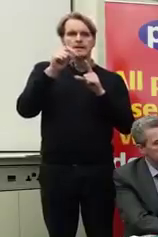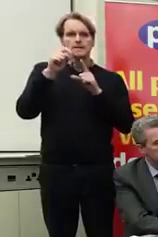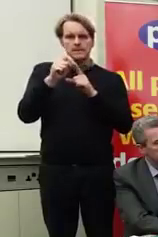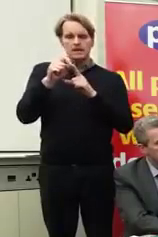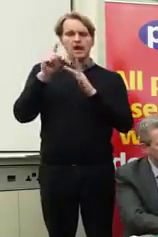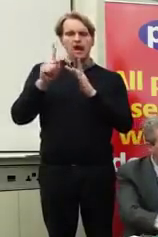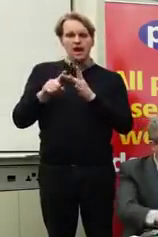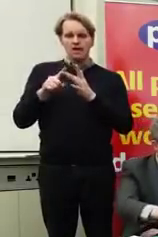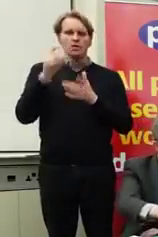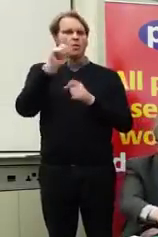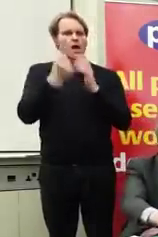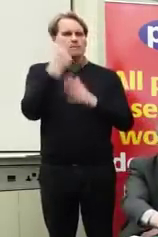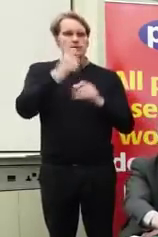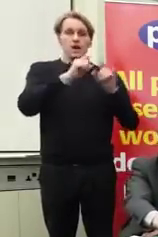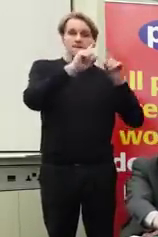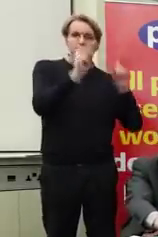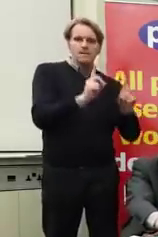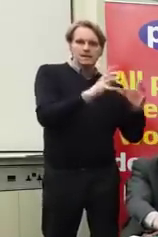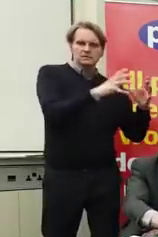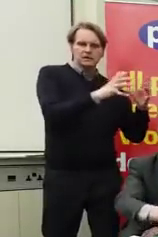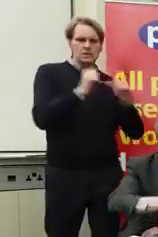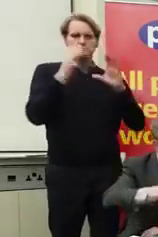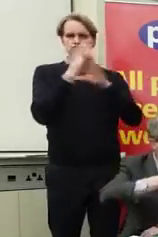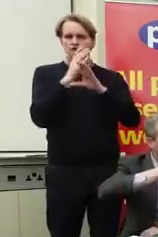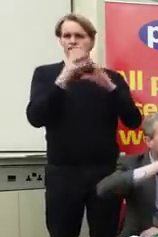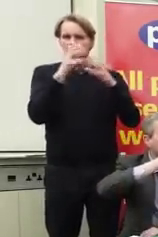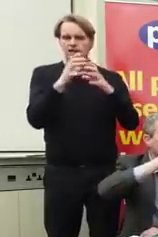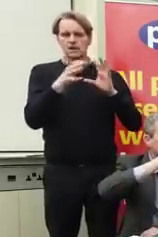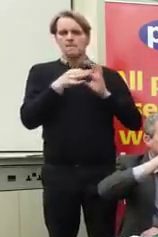collapsed there, it was brought back in-house and they saved £470 million